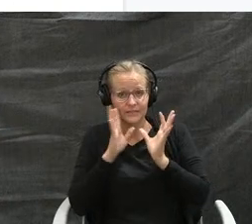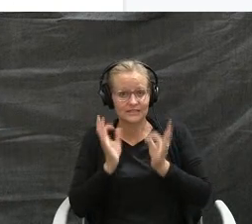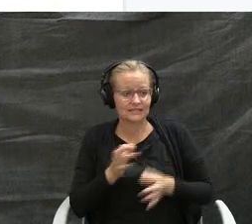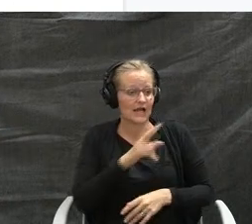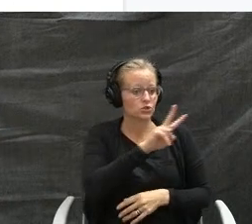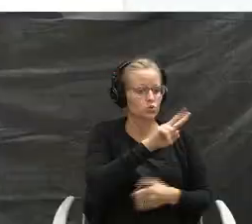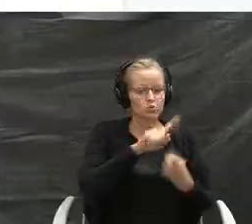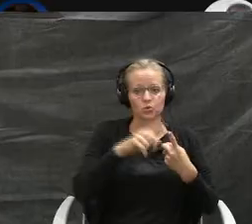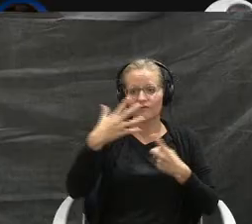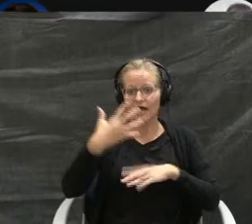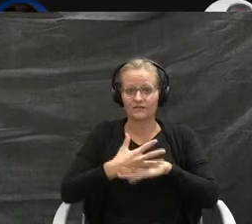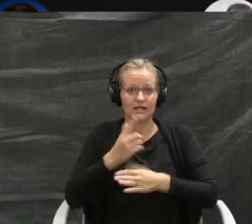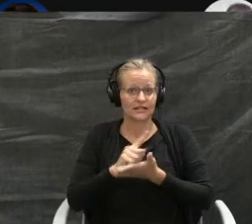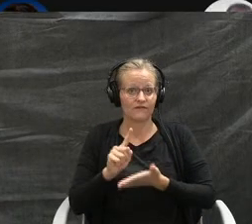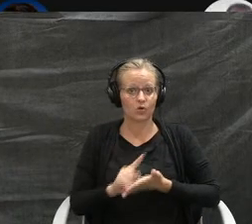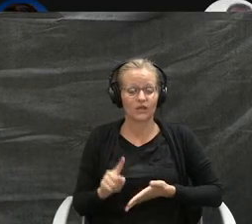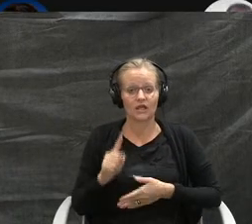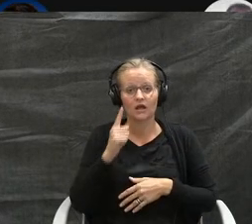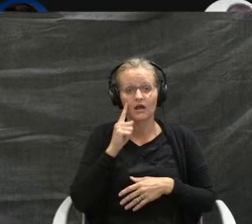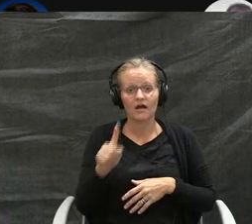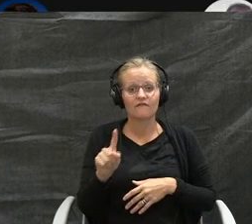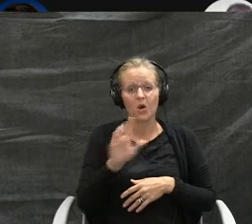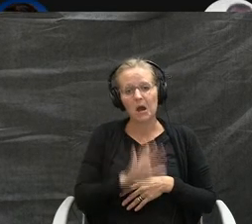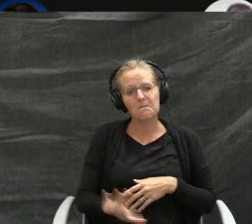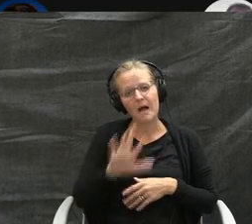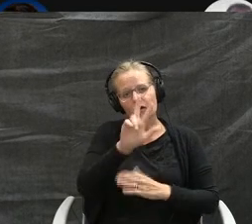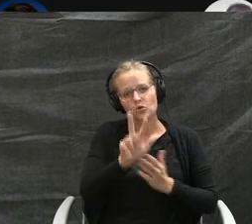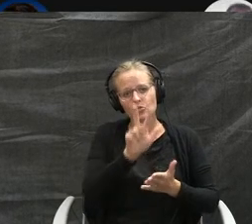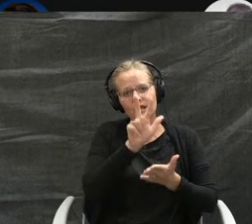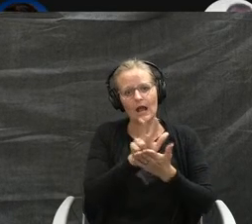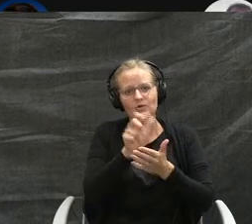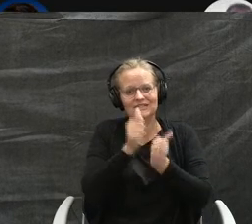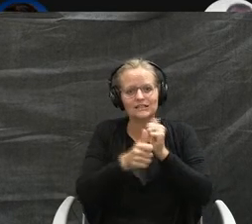per week for approximately 3 hours each time they attend. So